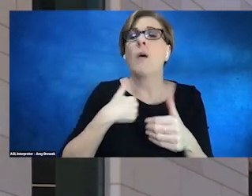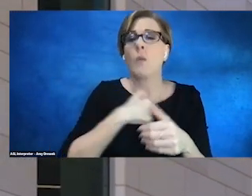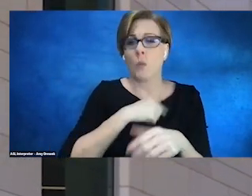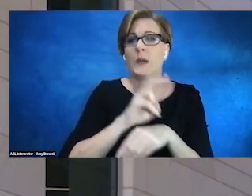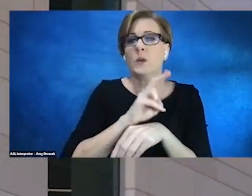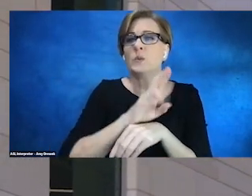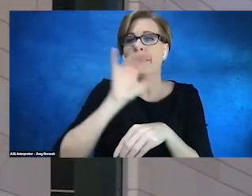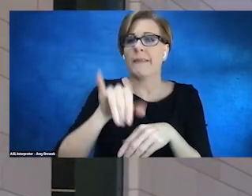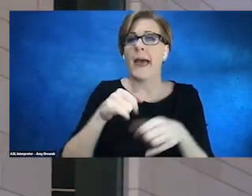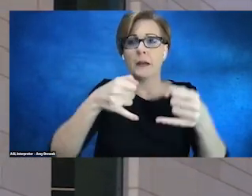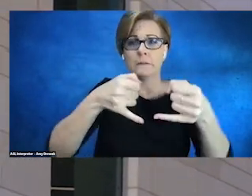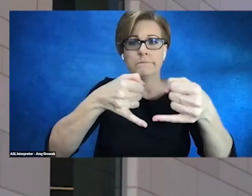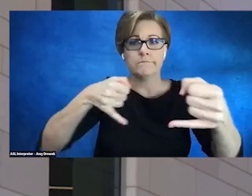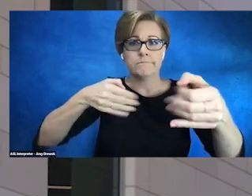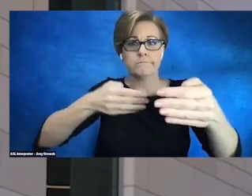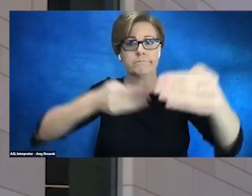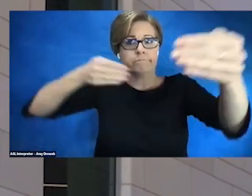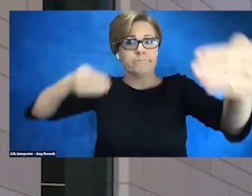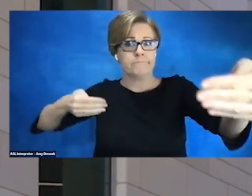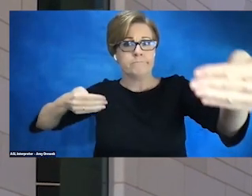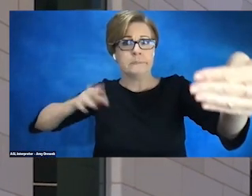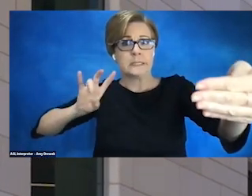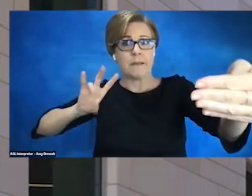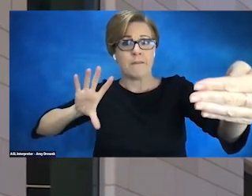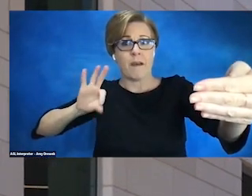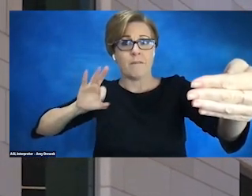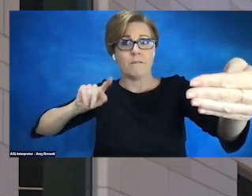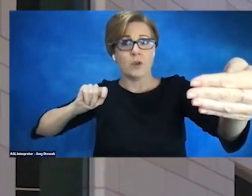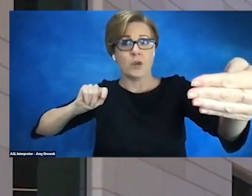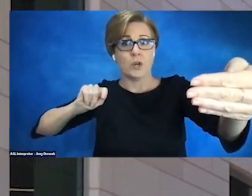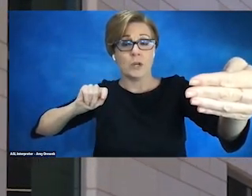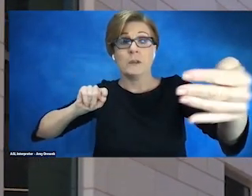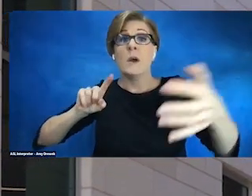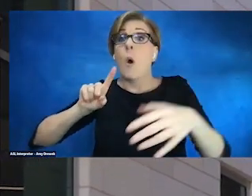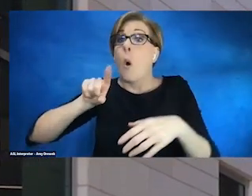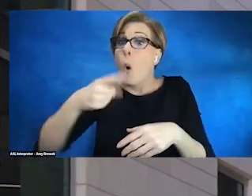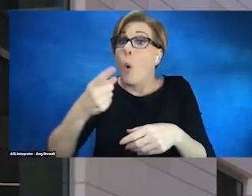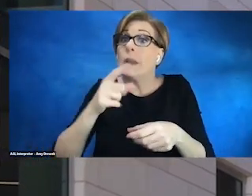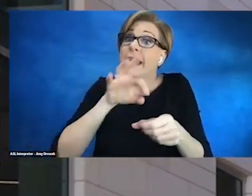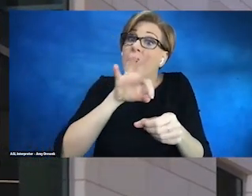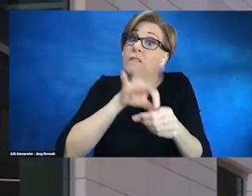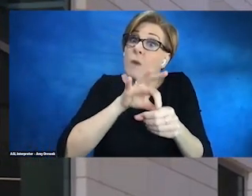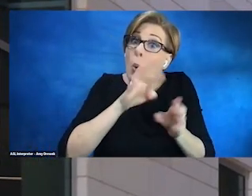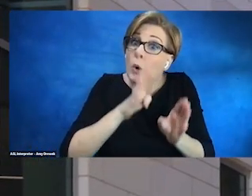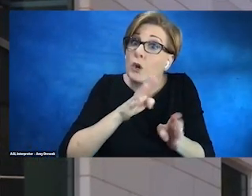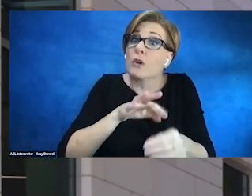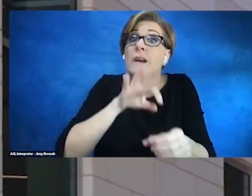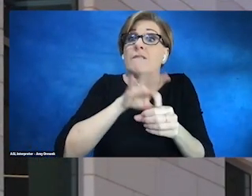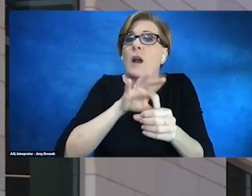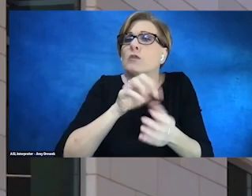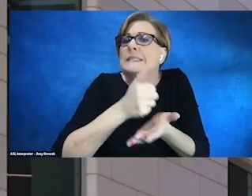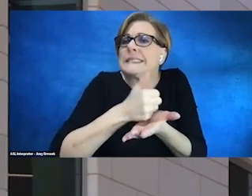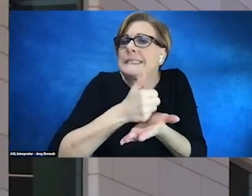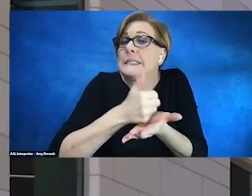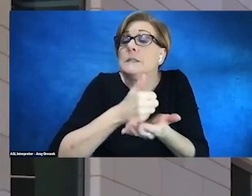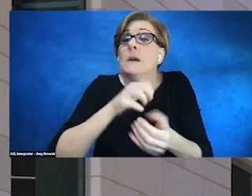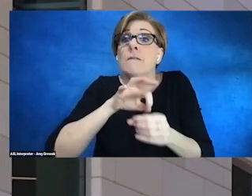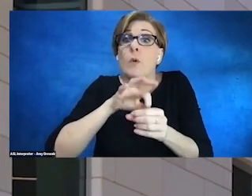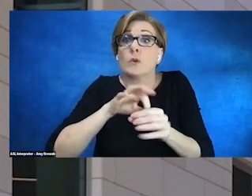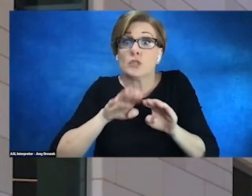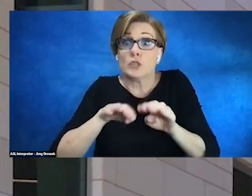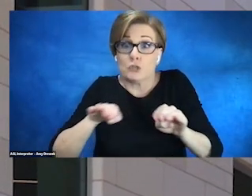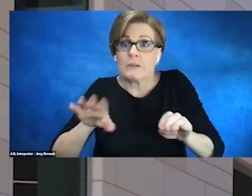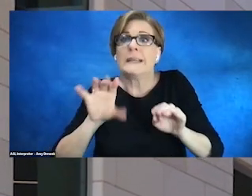that is with this 75-foot line so only a voter, a voter's assistance, or a voter's children,